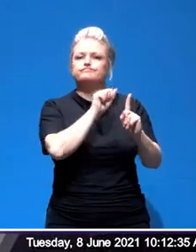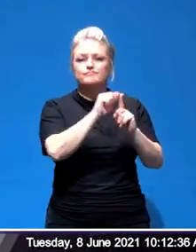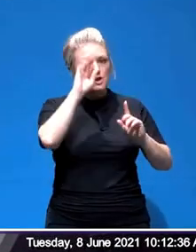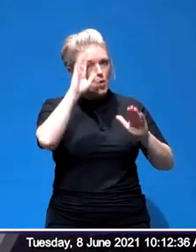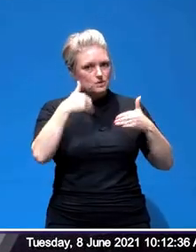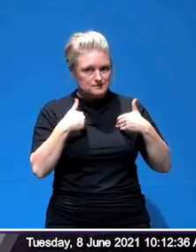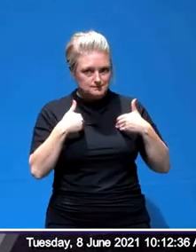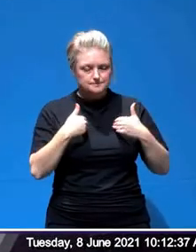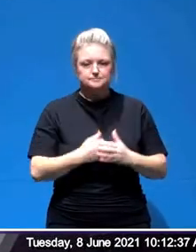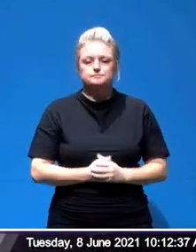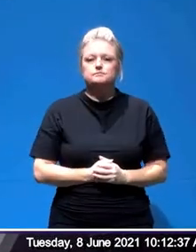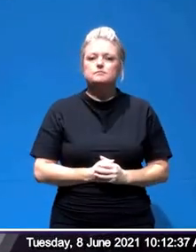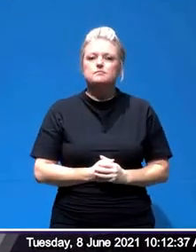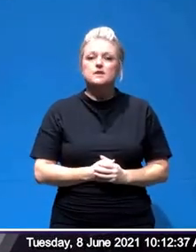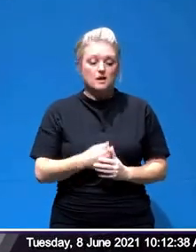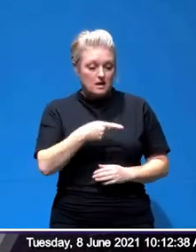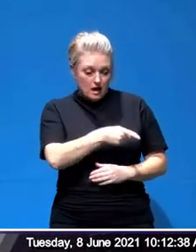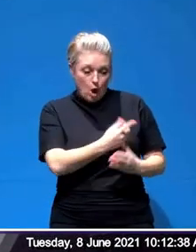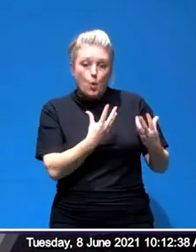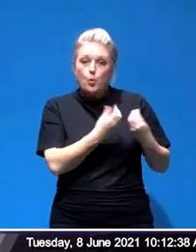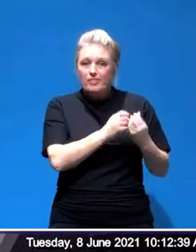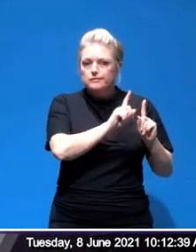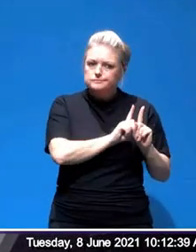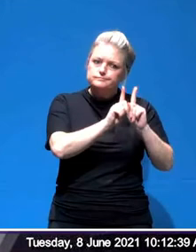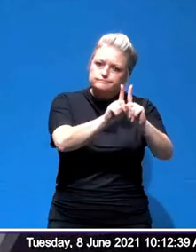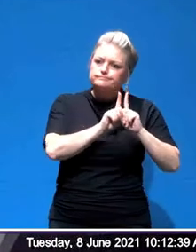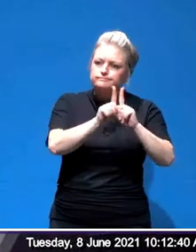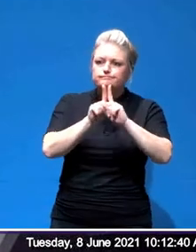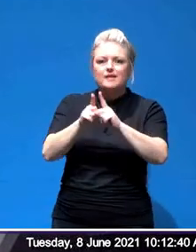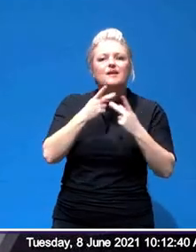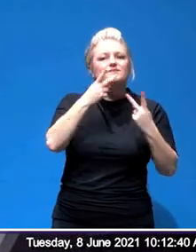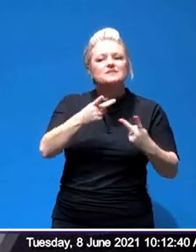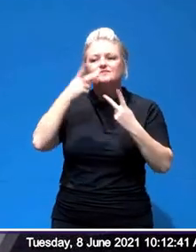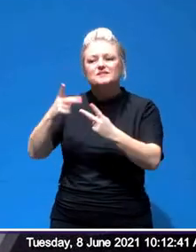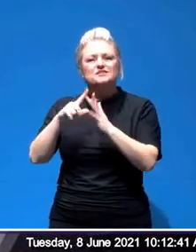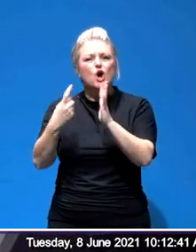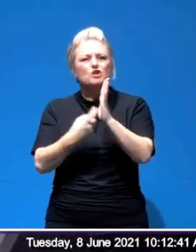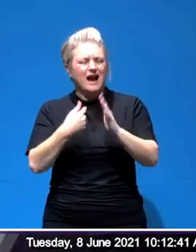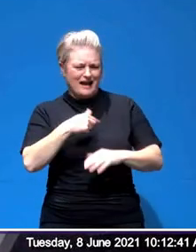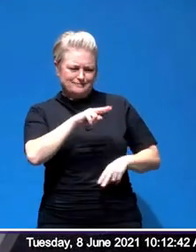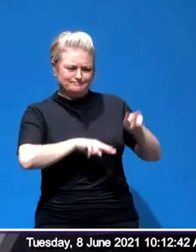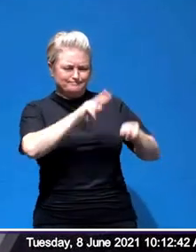I took Daniel to see doctors on a number of times because I suspected something was wrong.